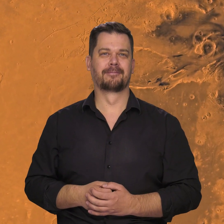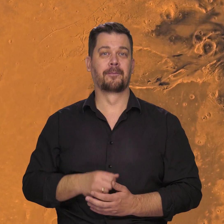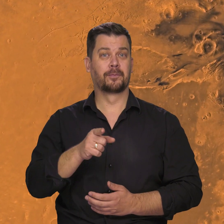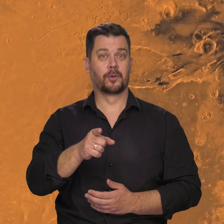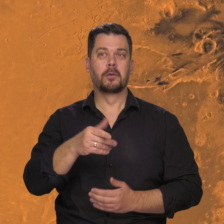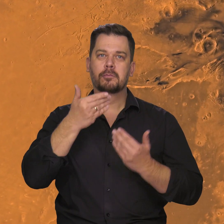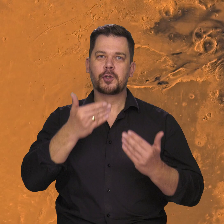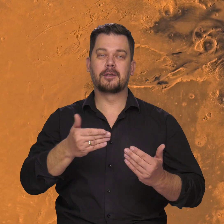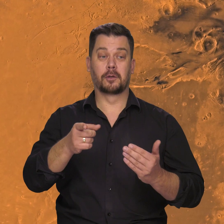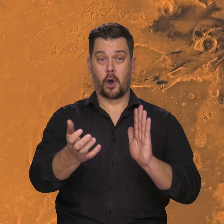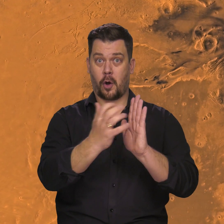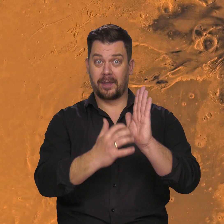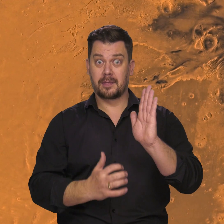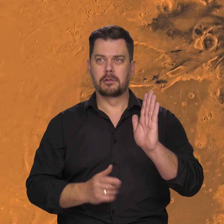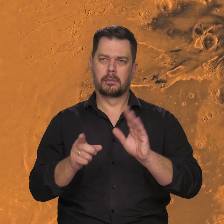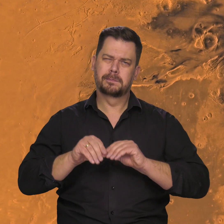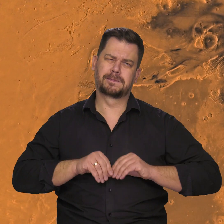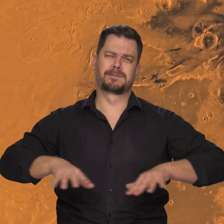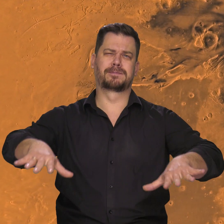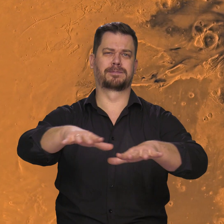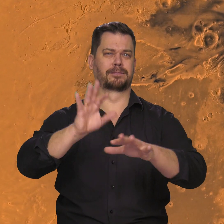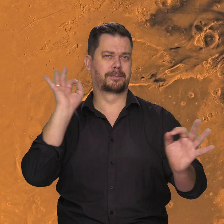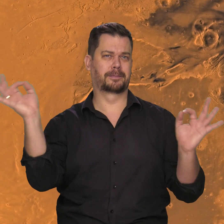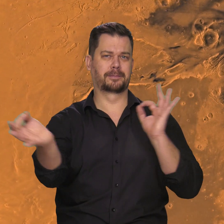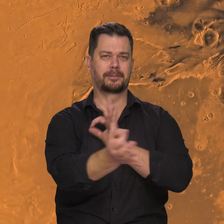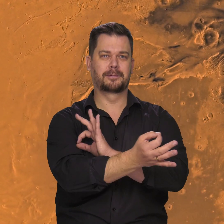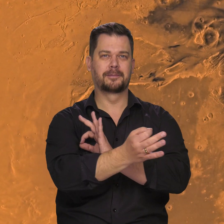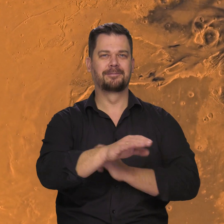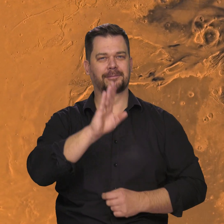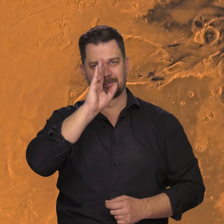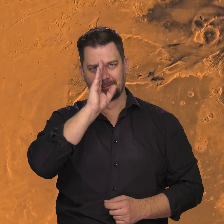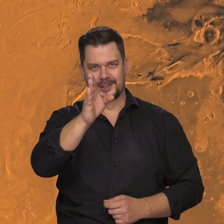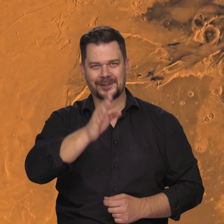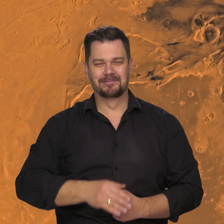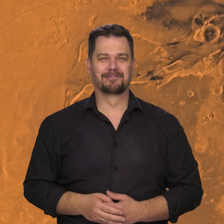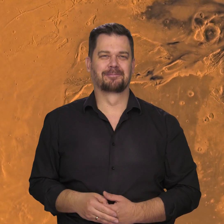It will help us reach a larger audience. Goodbye :)